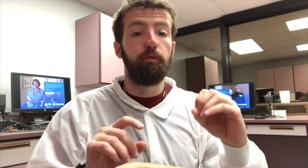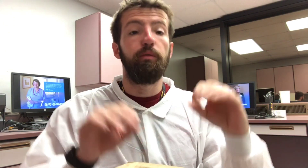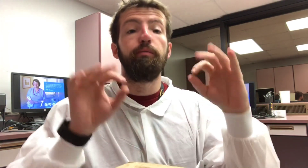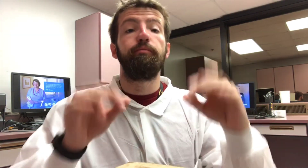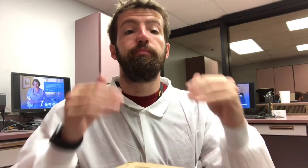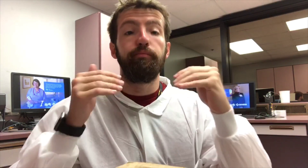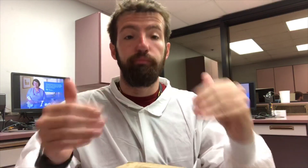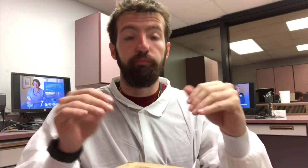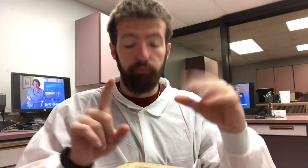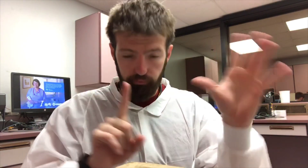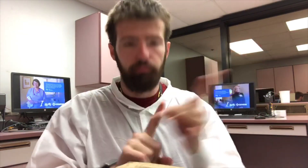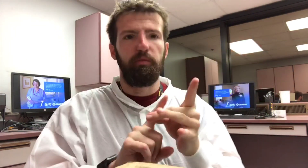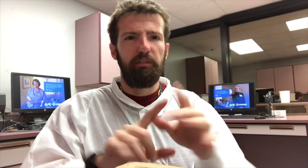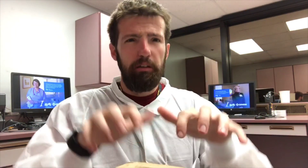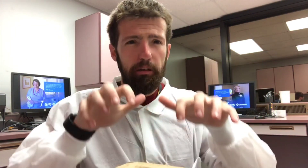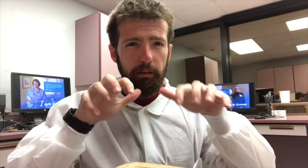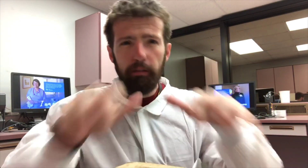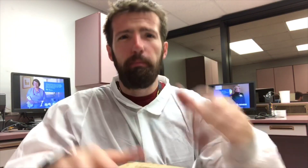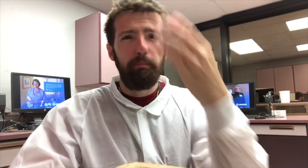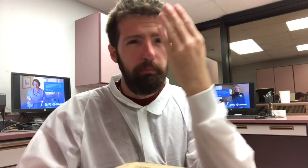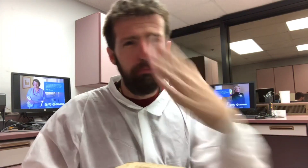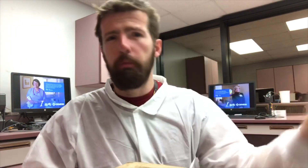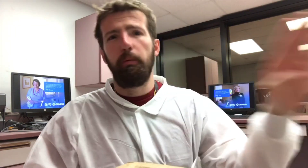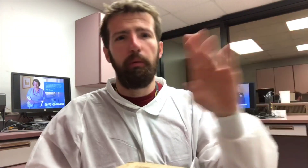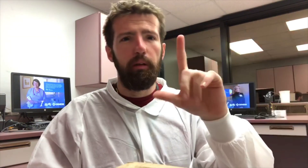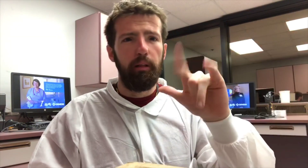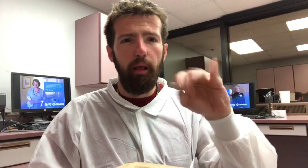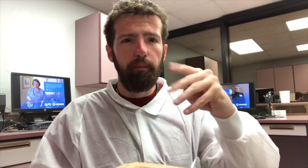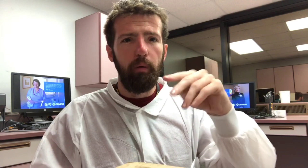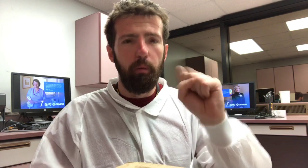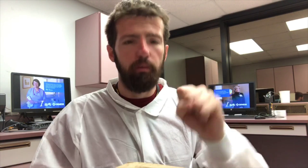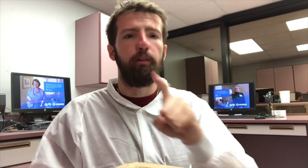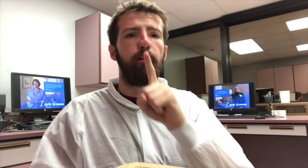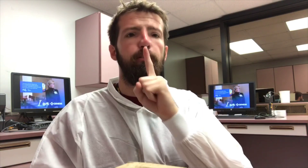As it turns out, there were tons of "blue" lympocytes and my supervisor was wrong.